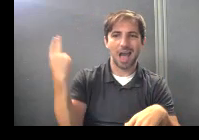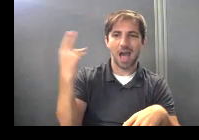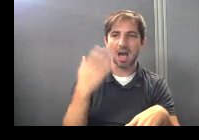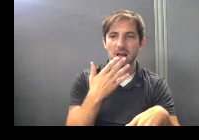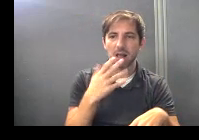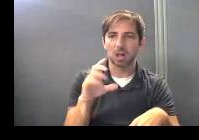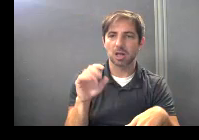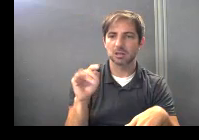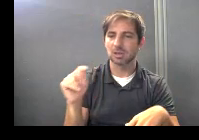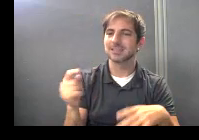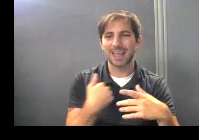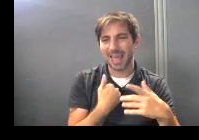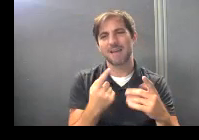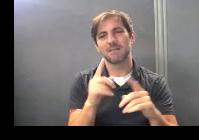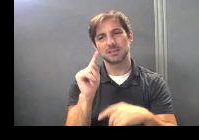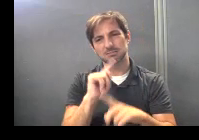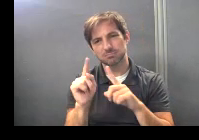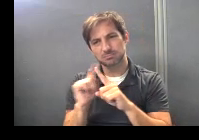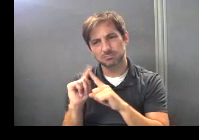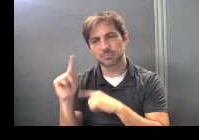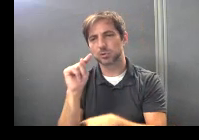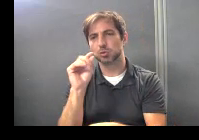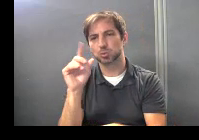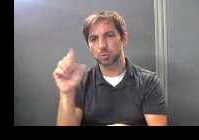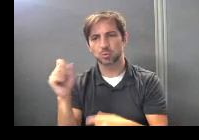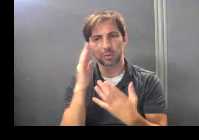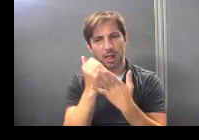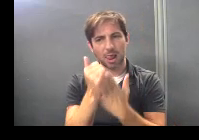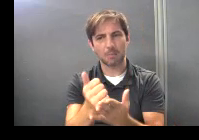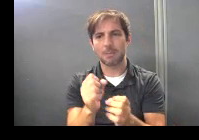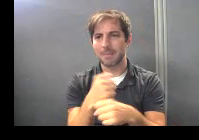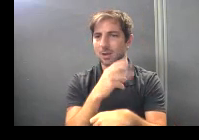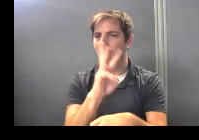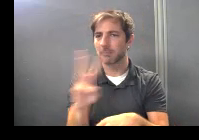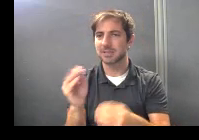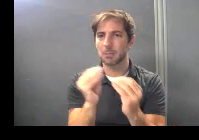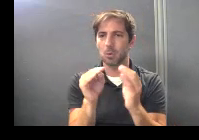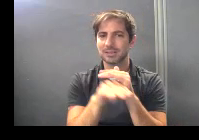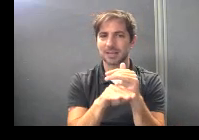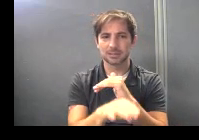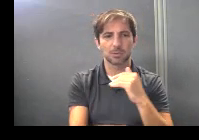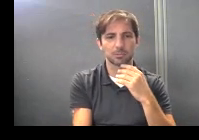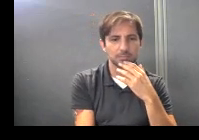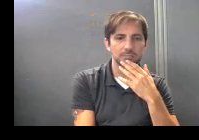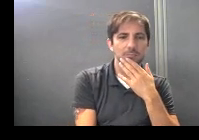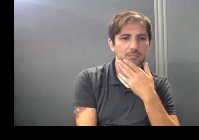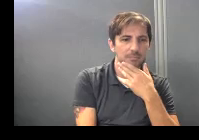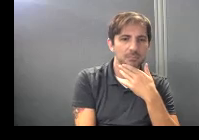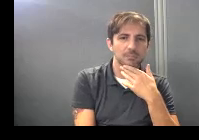THERE ARE TOOLS TO HELP YOU WITH THIS. MAKE SURE YOUR WEBCAST OR VIDEO HAVE OPEN